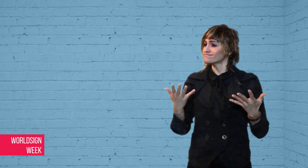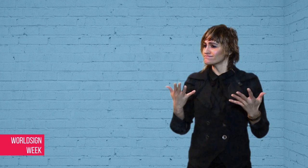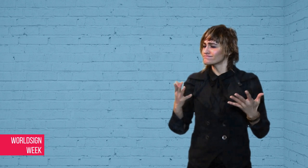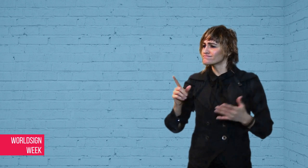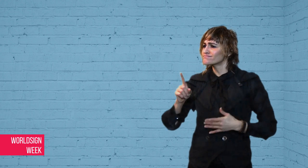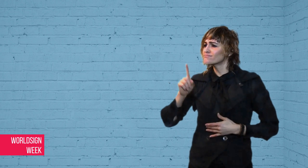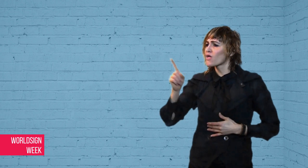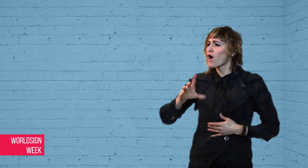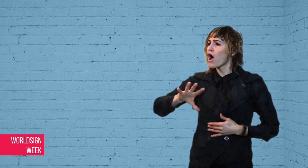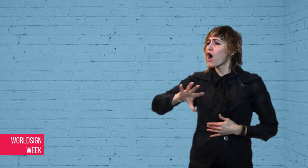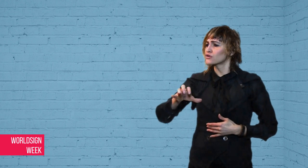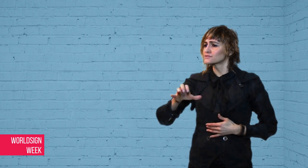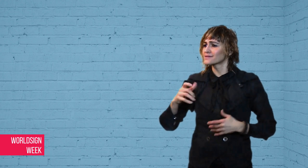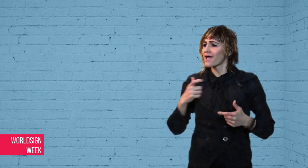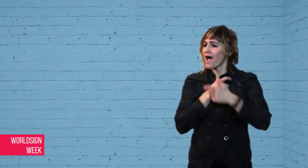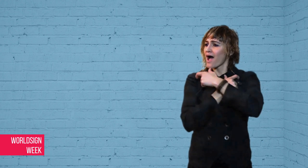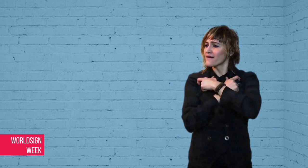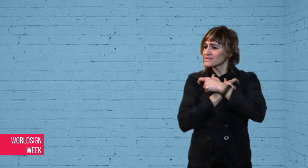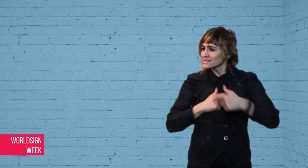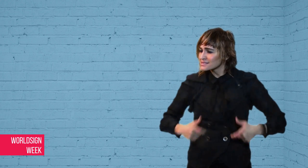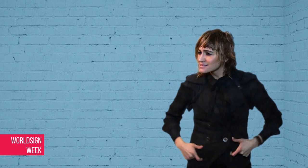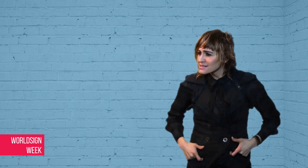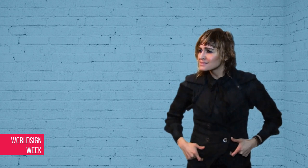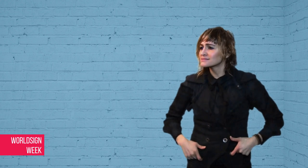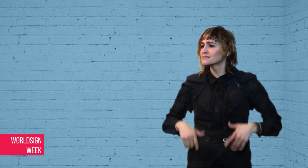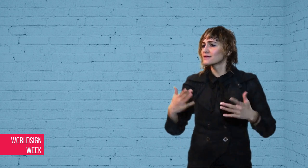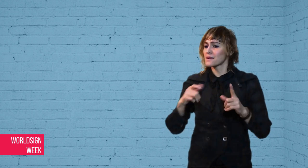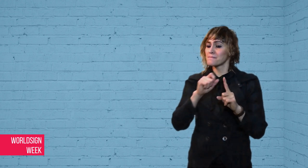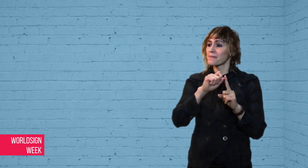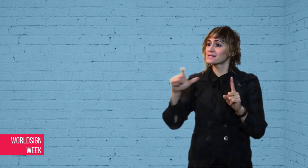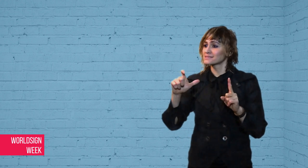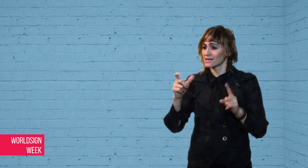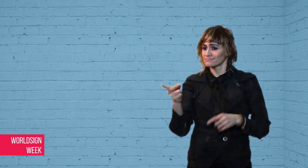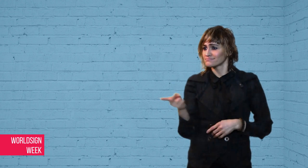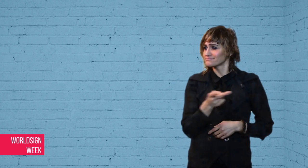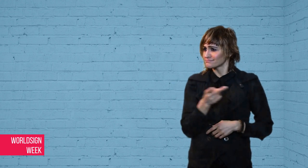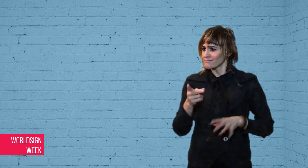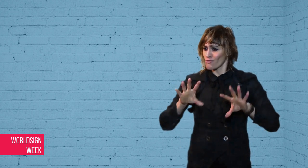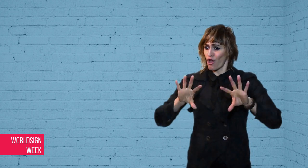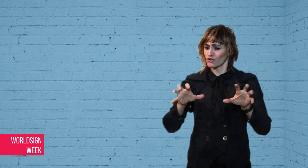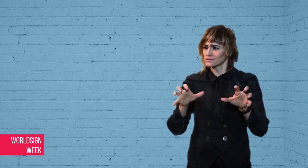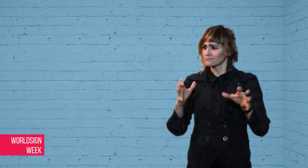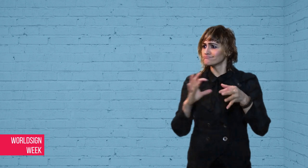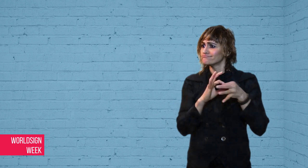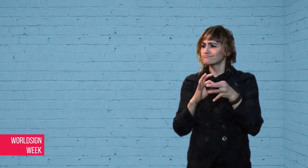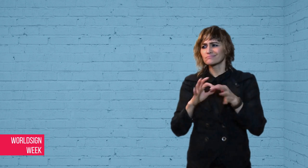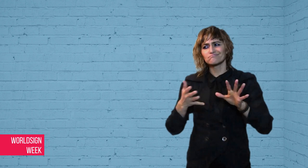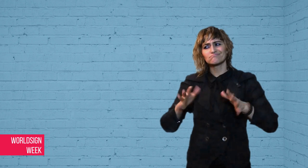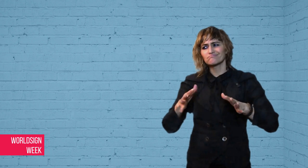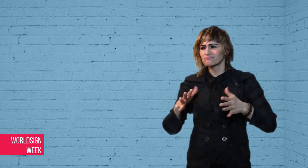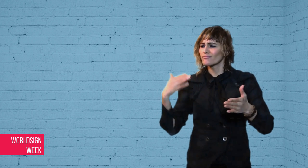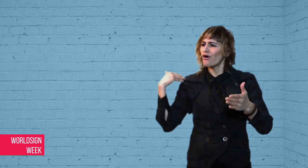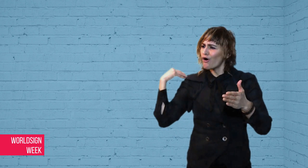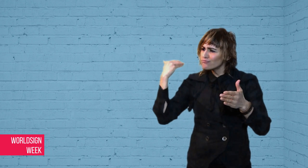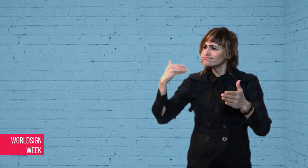Afghanistan and Pakistan always had a rocky